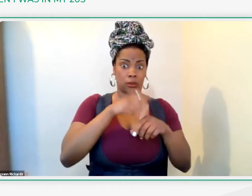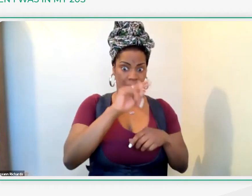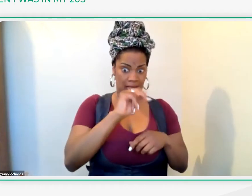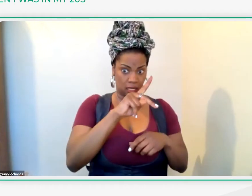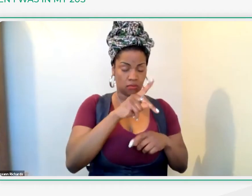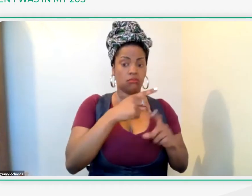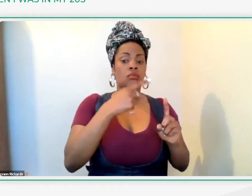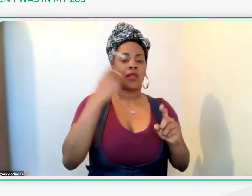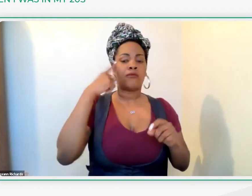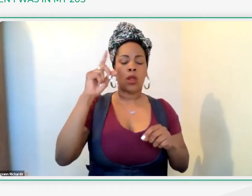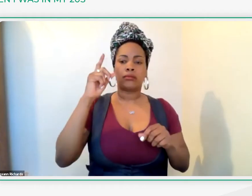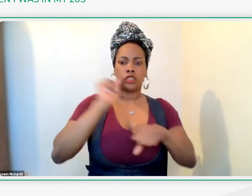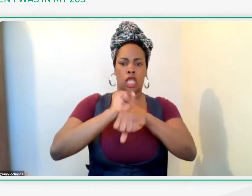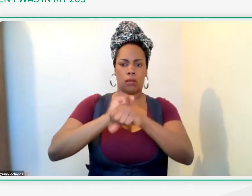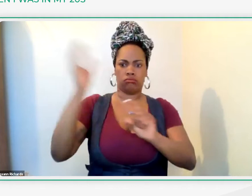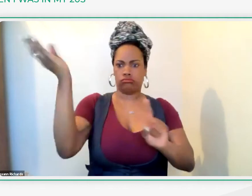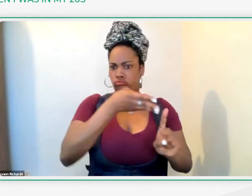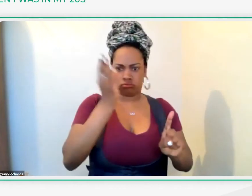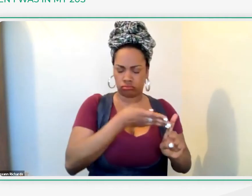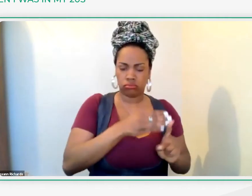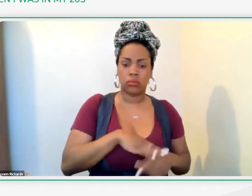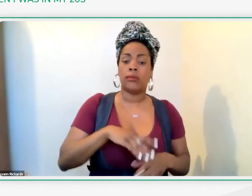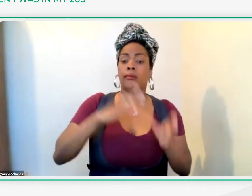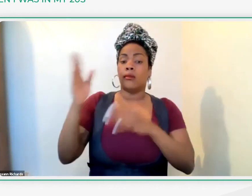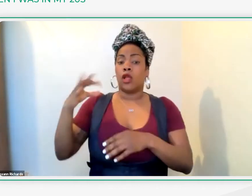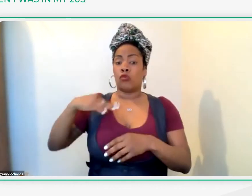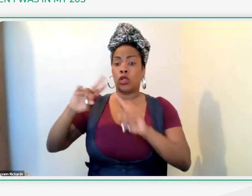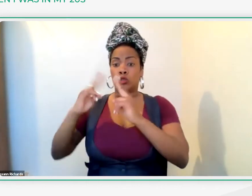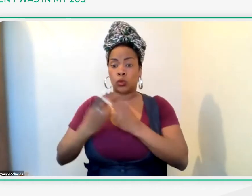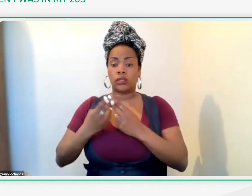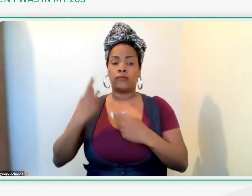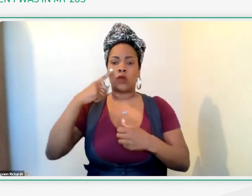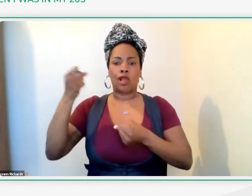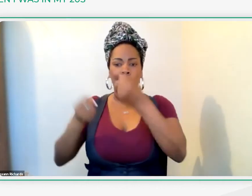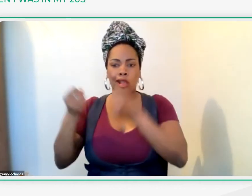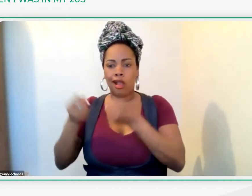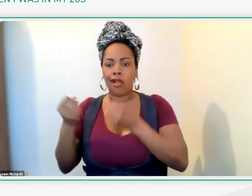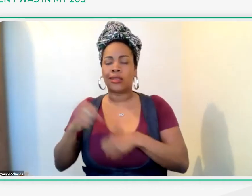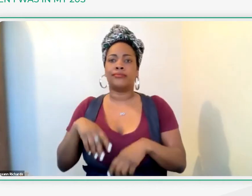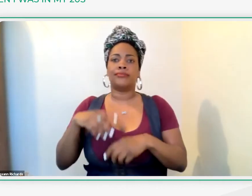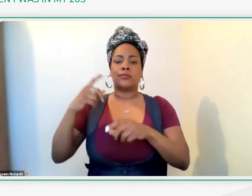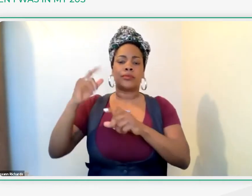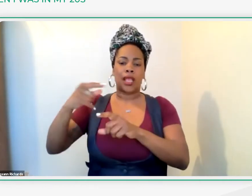know it's okay to have both. Just know that, you know . . . I have, for example, a national bank for my job, but I